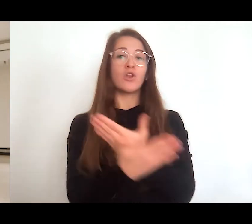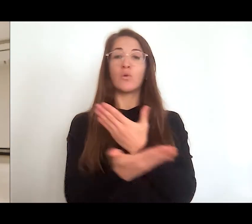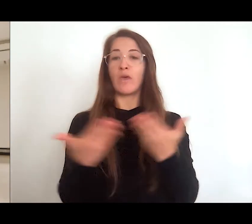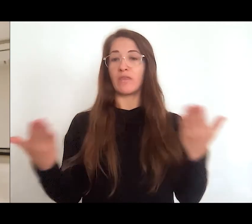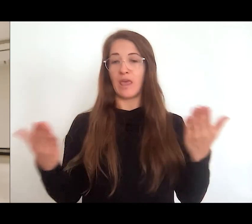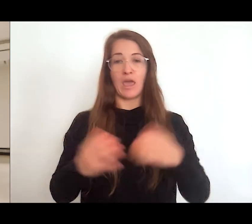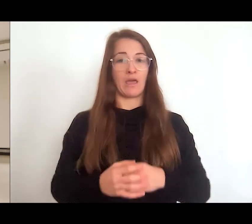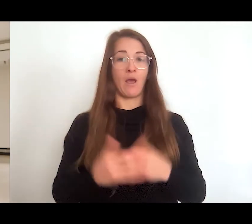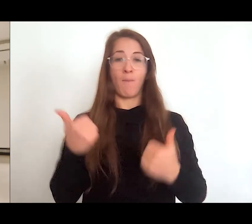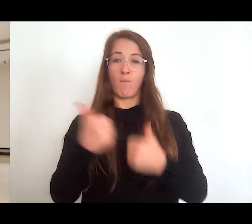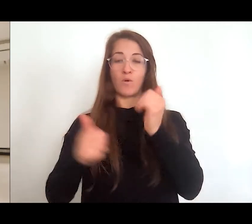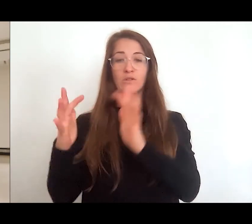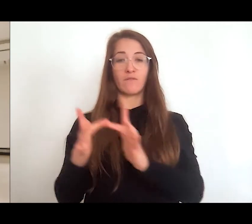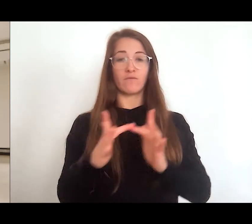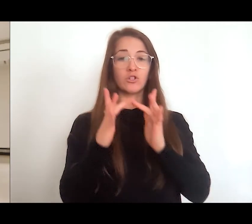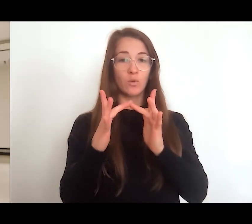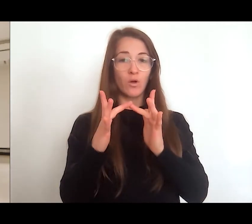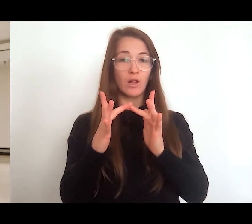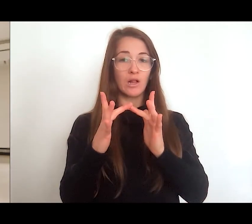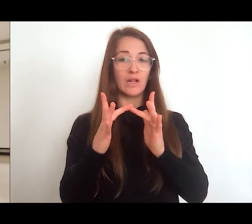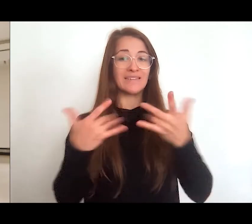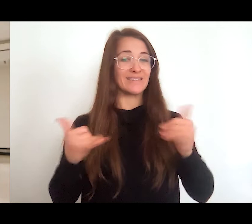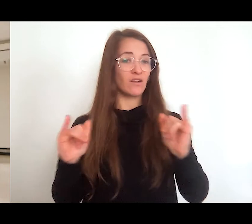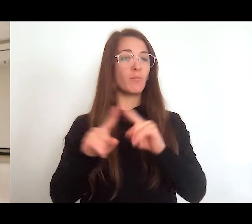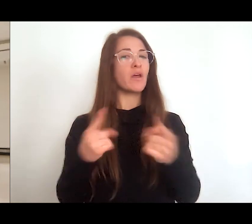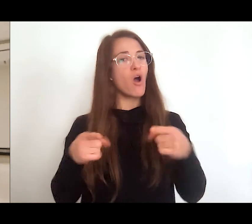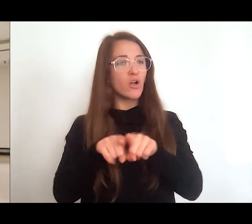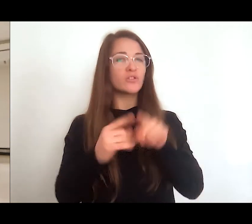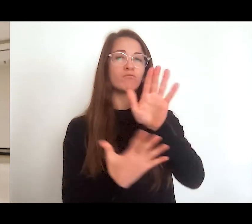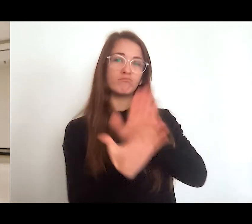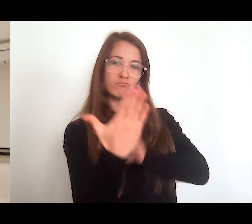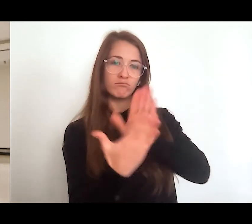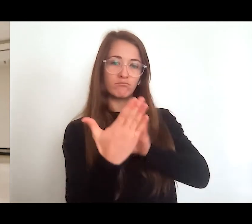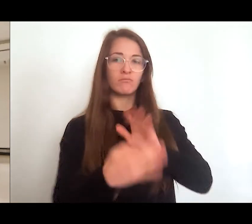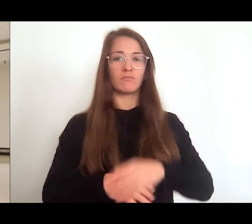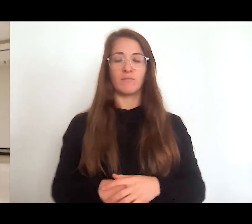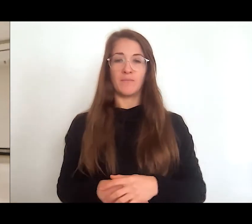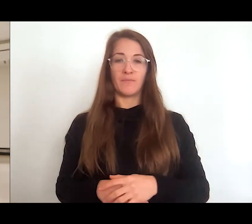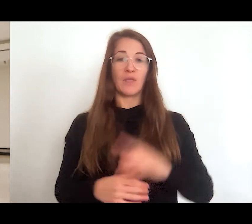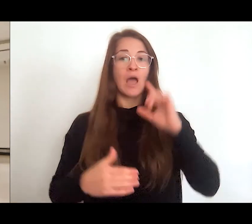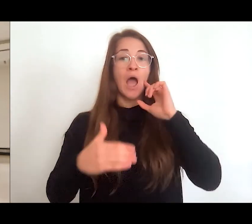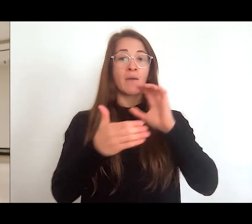EVENTS ARE THE NEW THING. RIGHT. WHERE MOSTLY VIRTUAL STILL, BUT